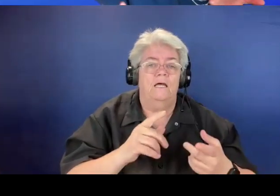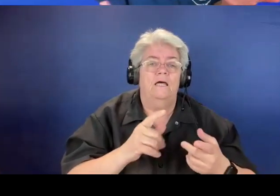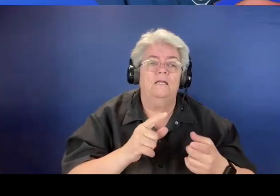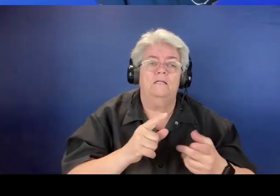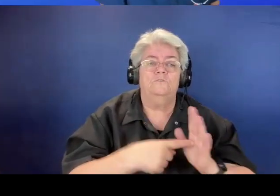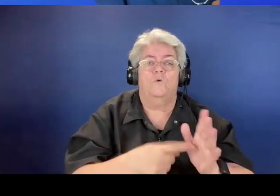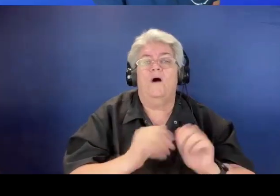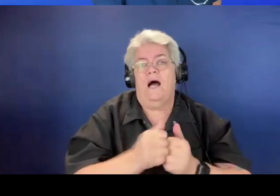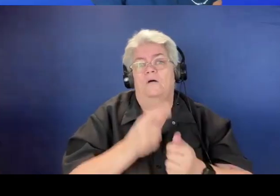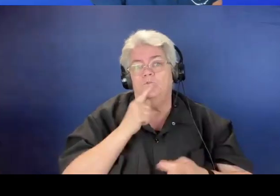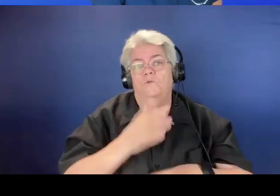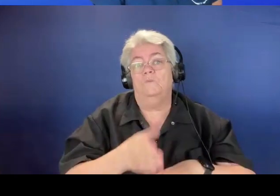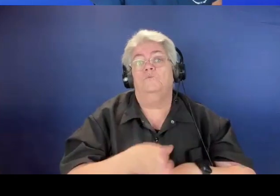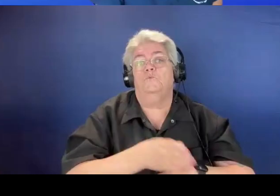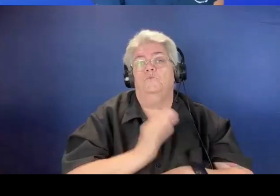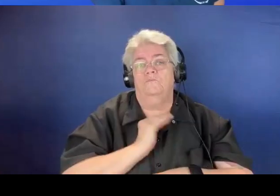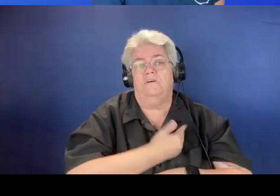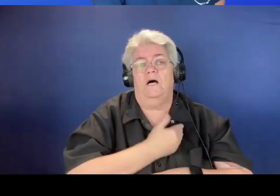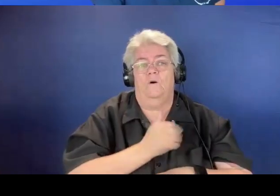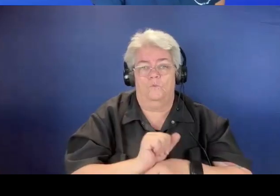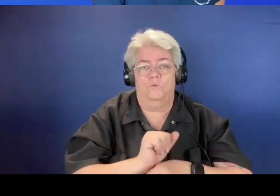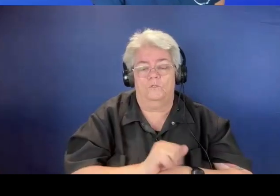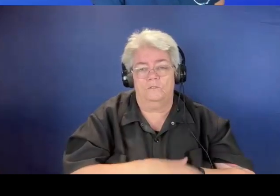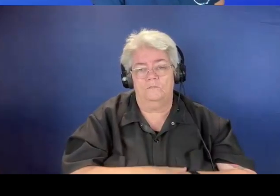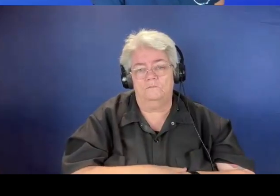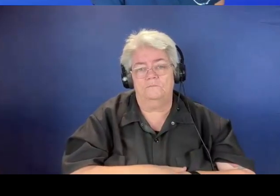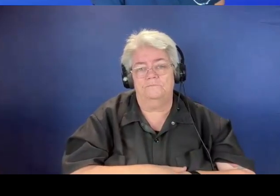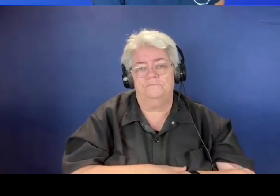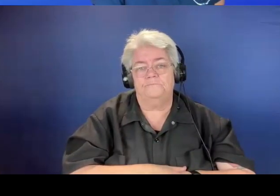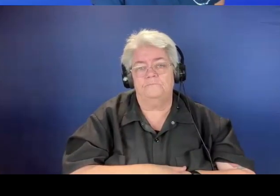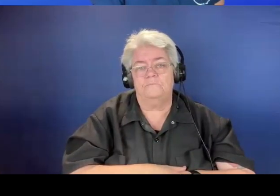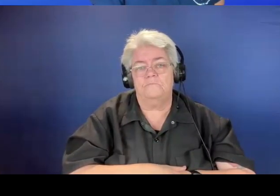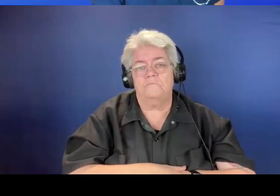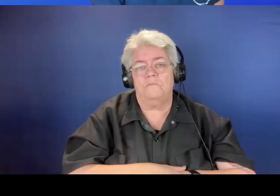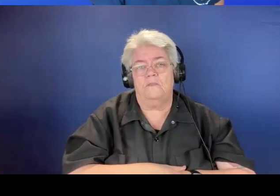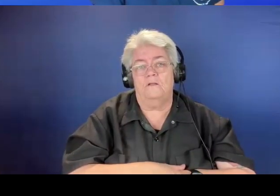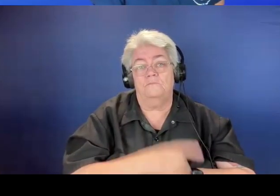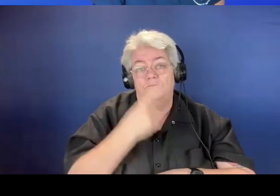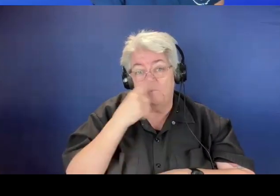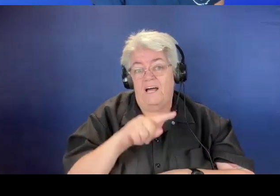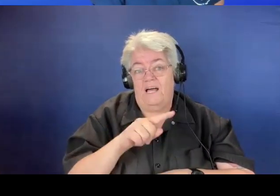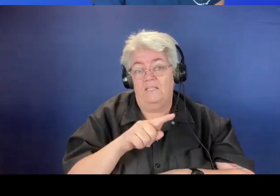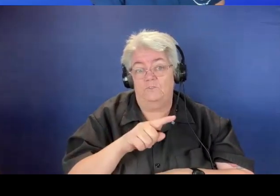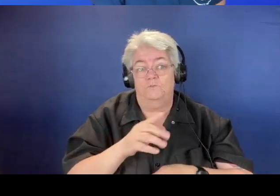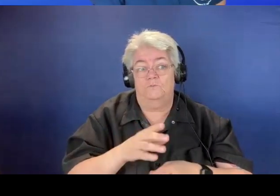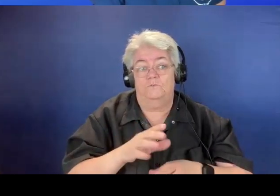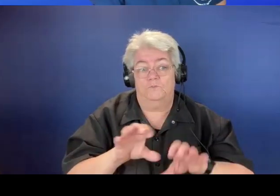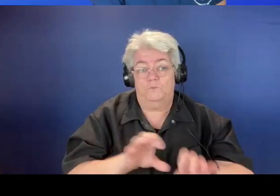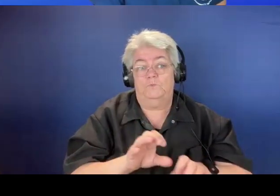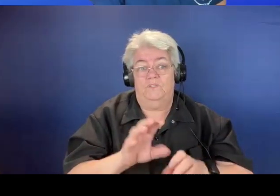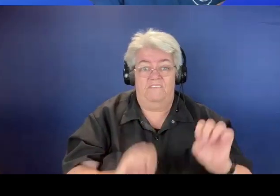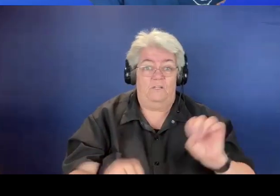better support all of you. So, please complete the evaluation for us.